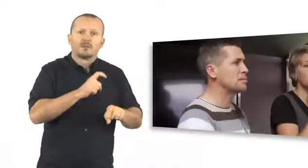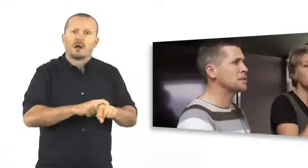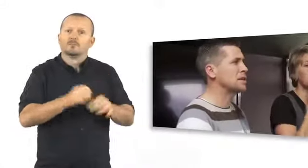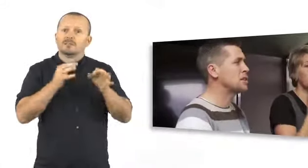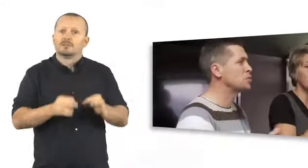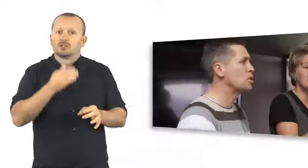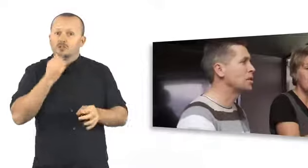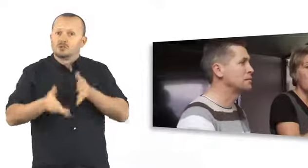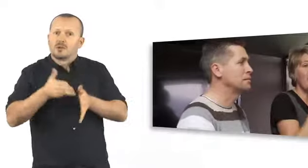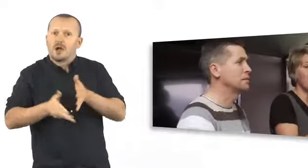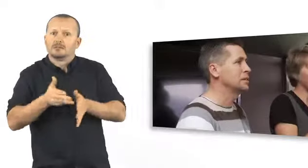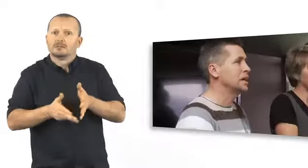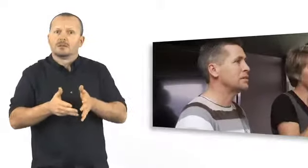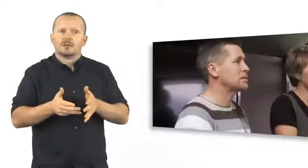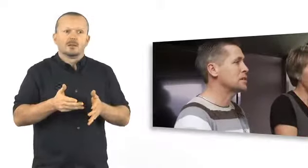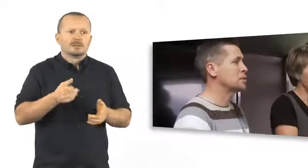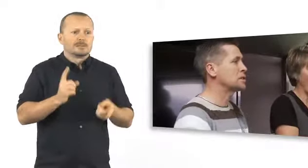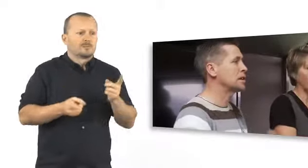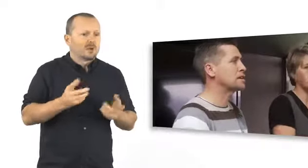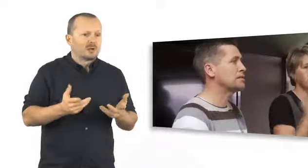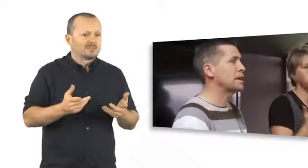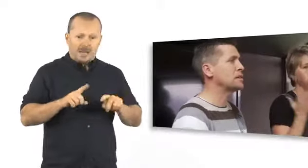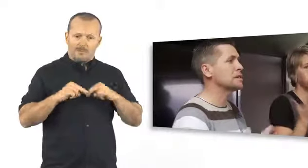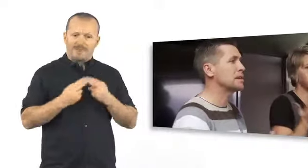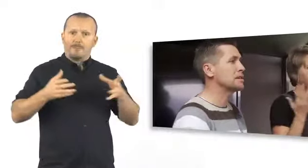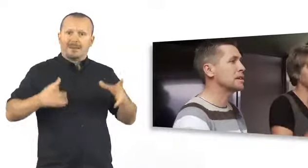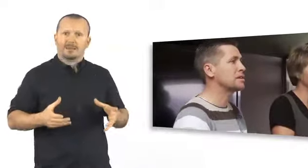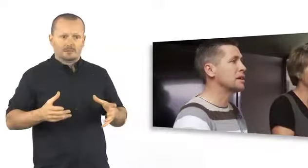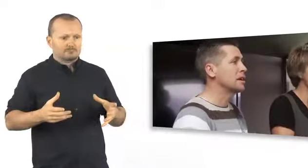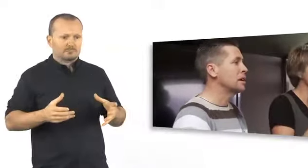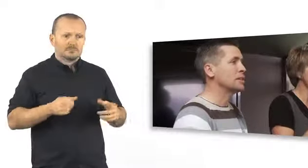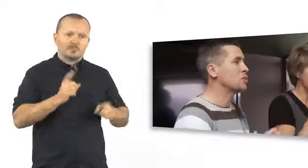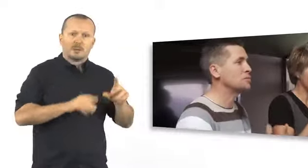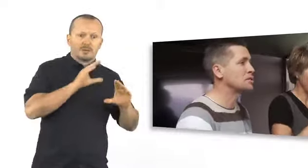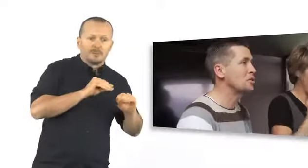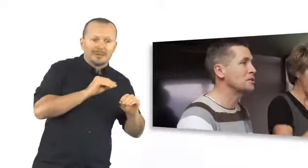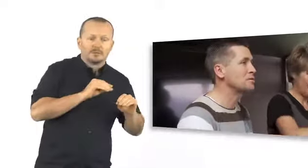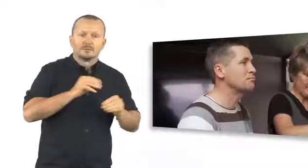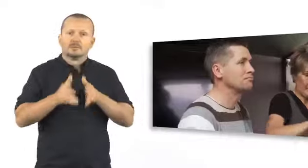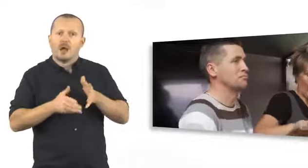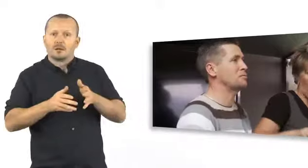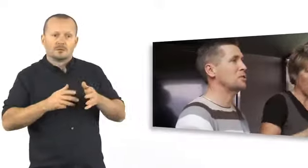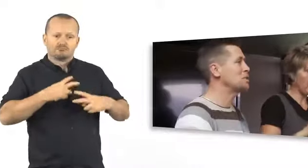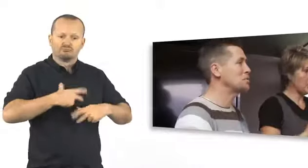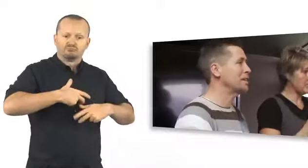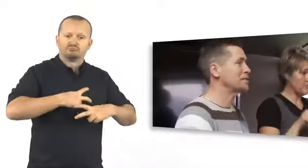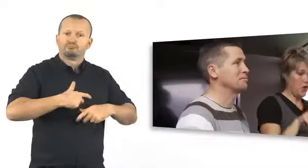at some stage he will sign. Even as we sit down as a family discussing things, sometimes he signs, sometimes he speaks.